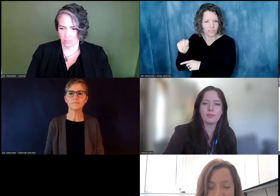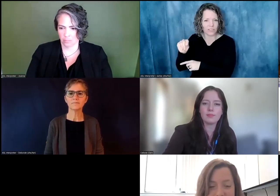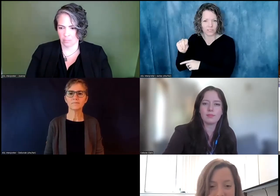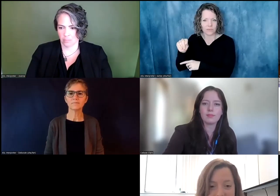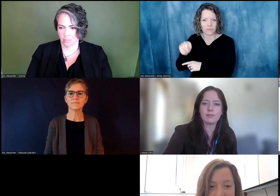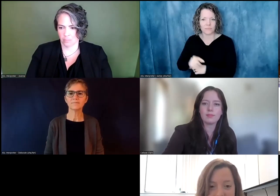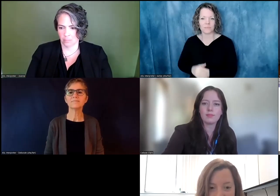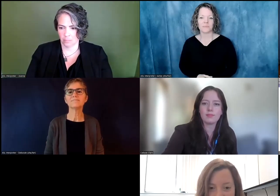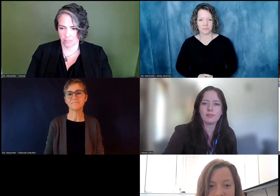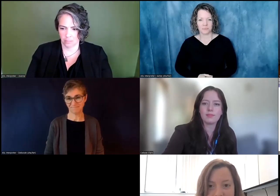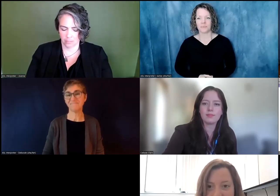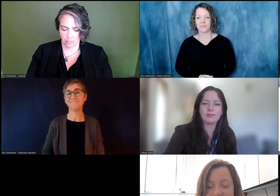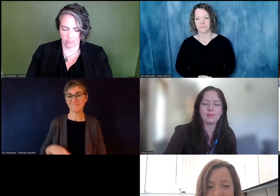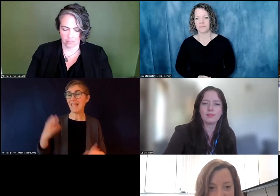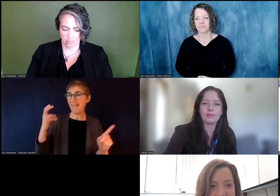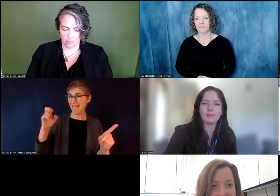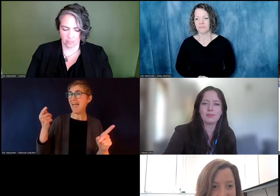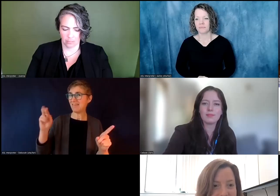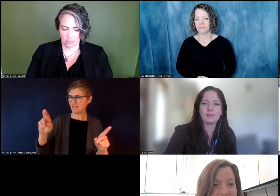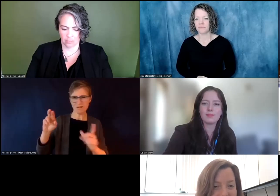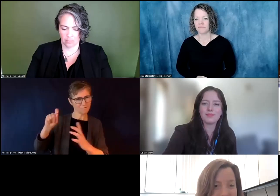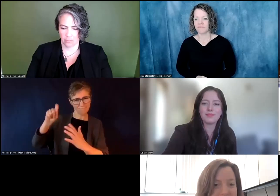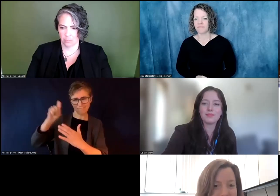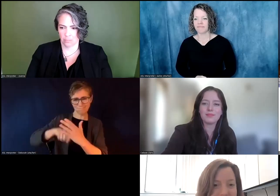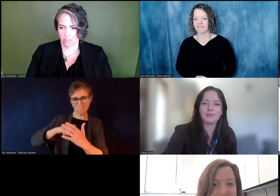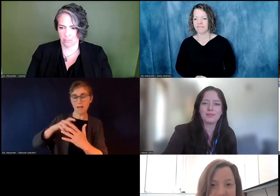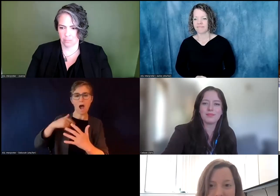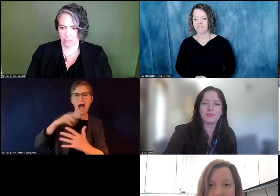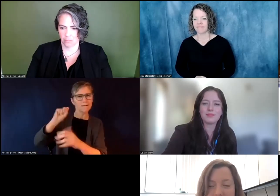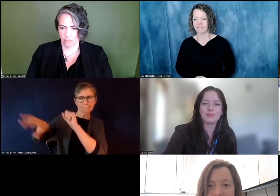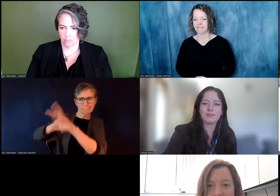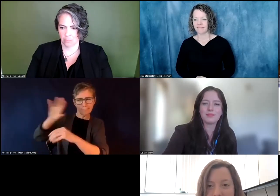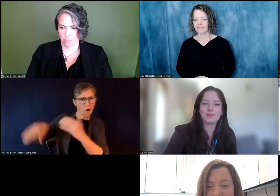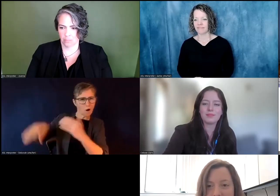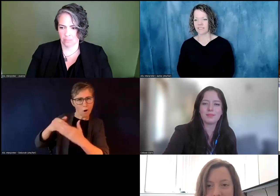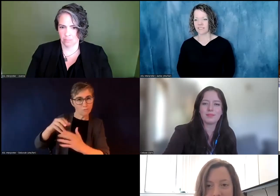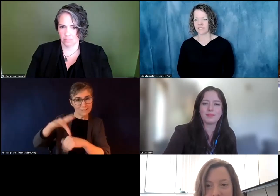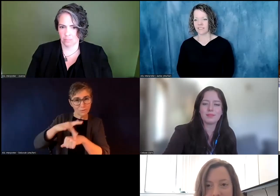loaded up the resources that I sent to her and what we have in the resource list - we have a